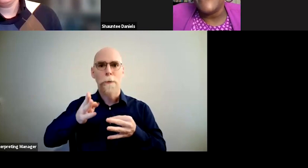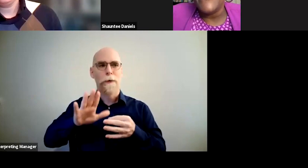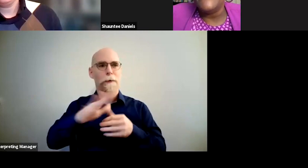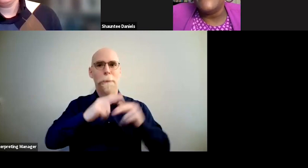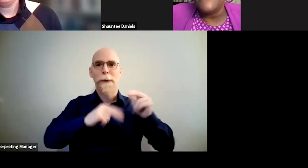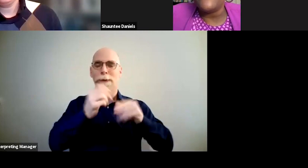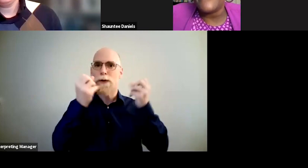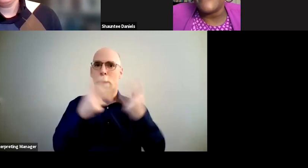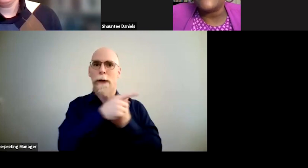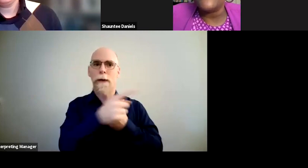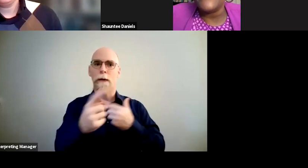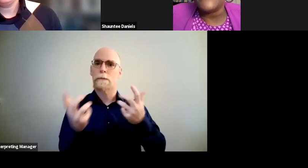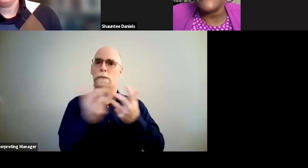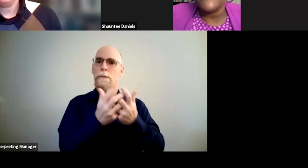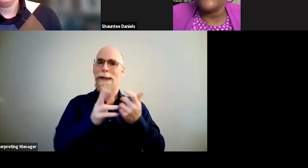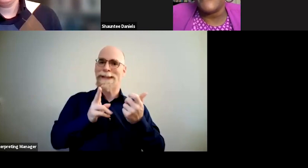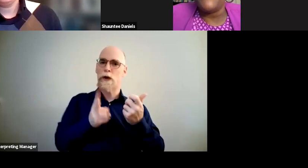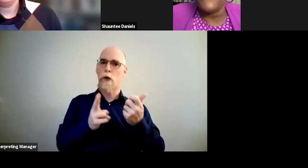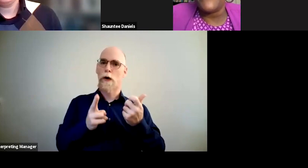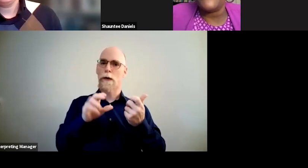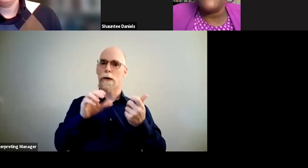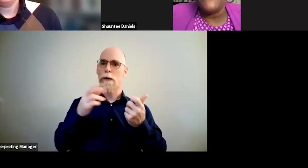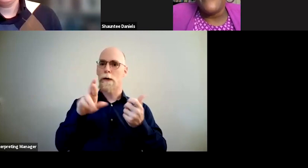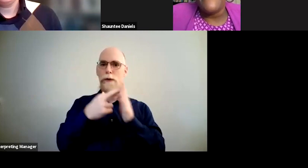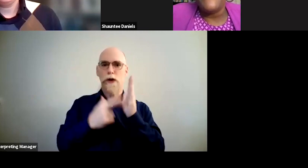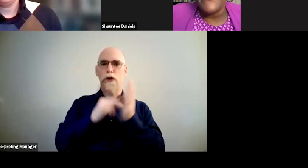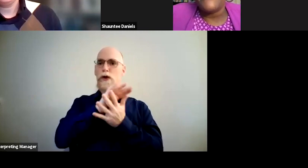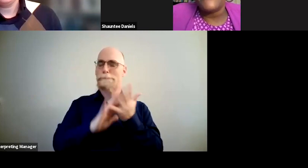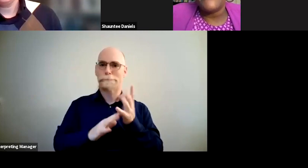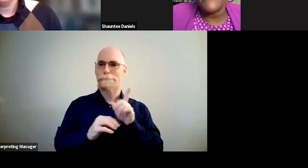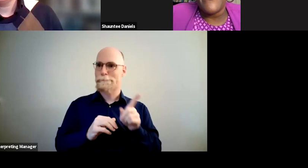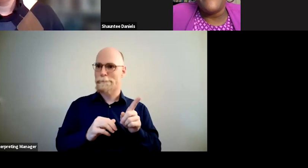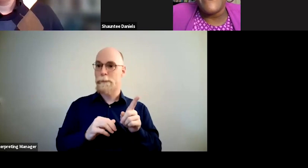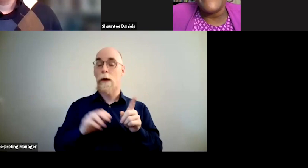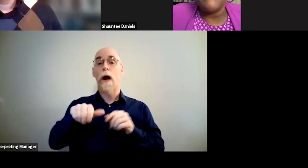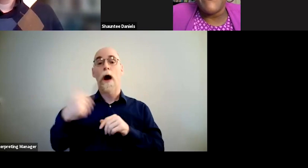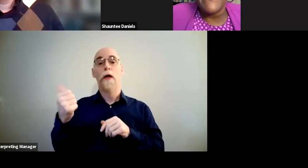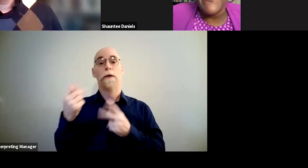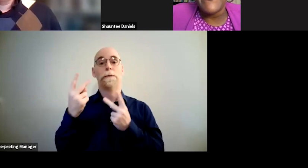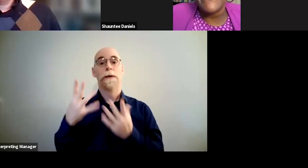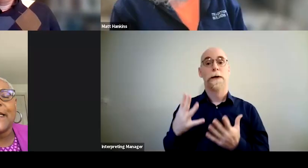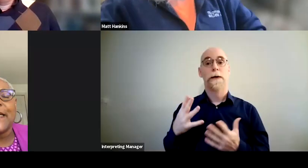another guest who is a great partner of the Heritage Area, and that is Matt Hankins.